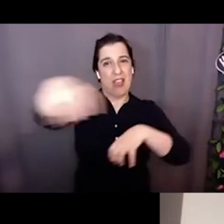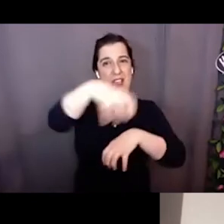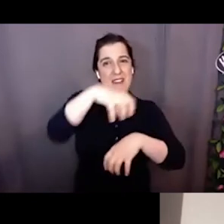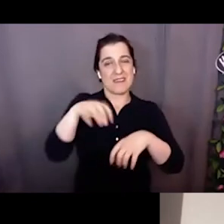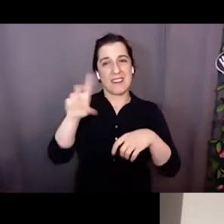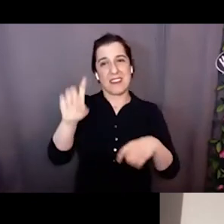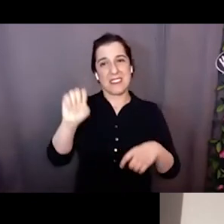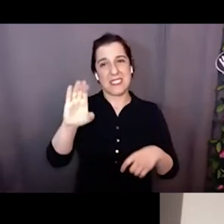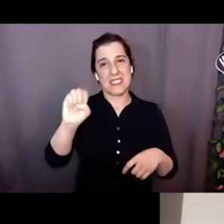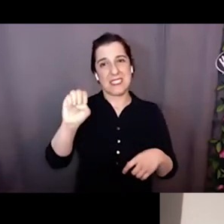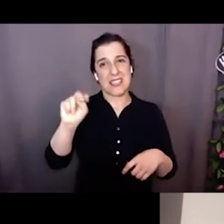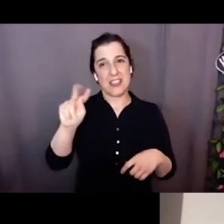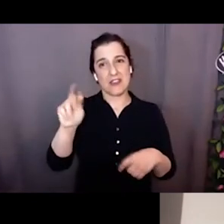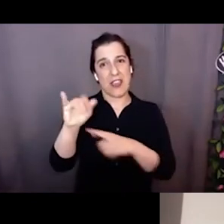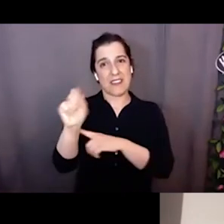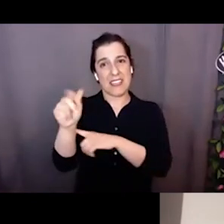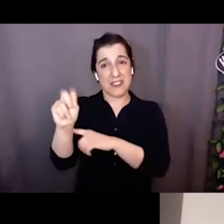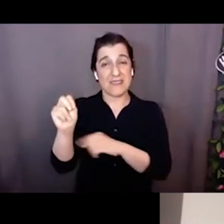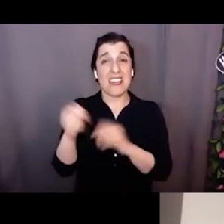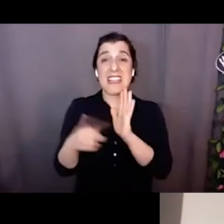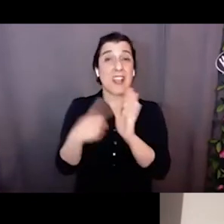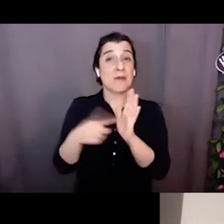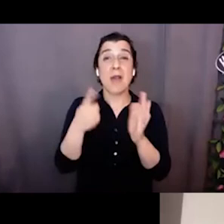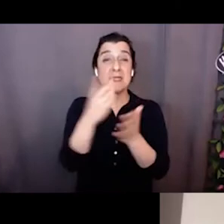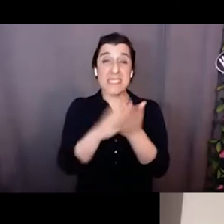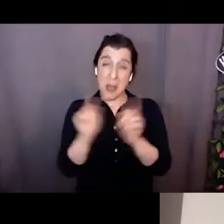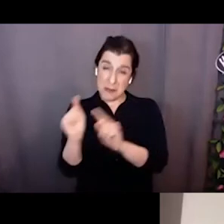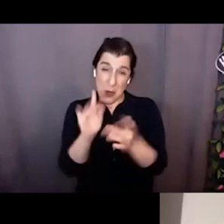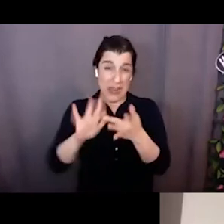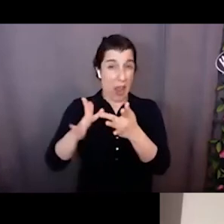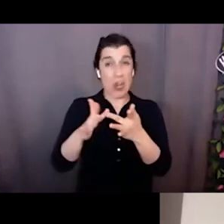If there are toxic communities that are utilizing these moments such as like